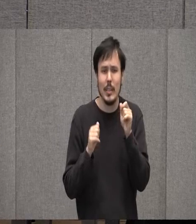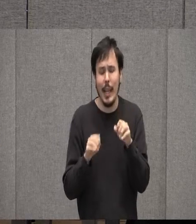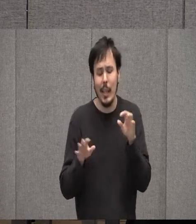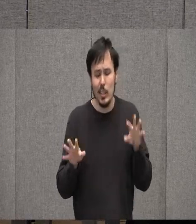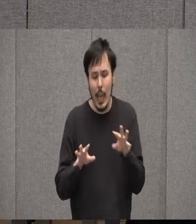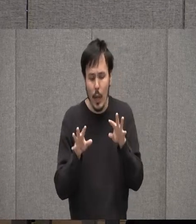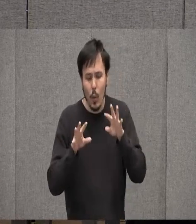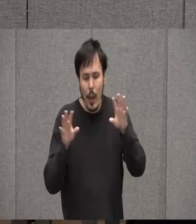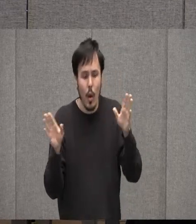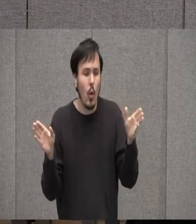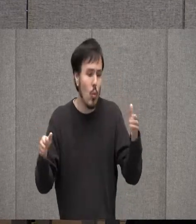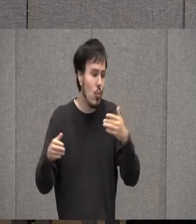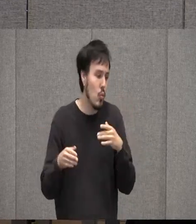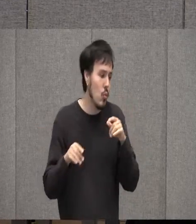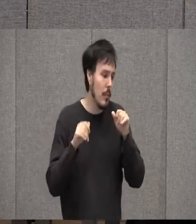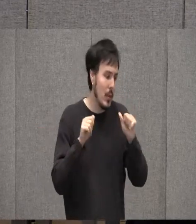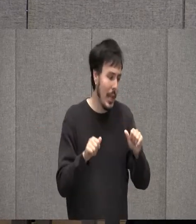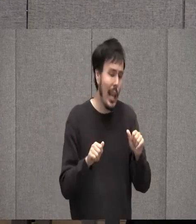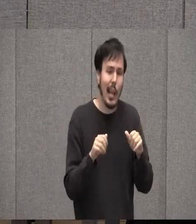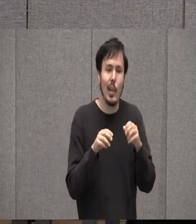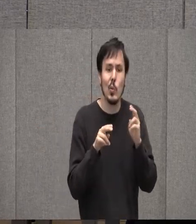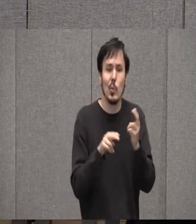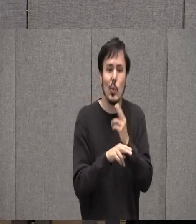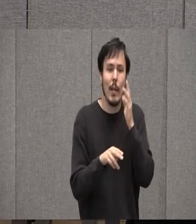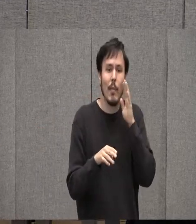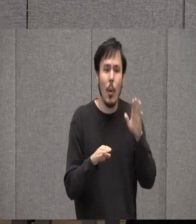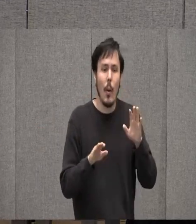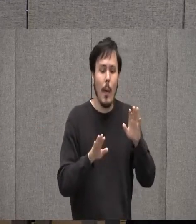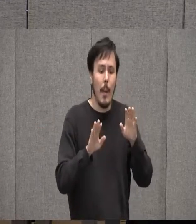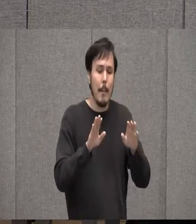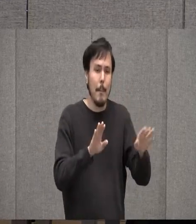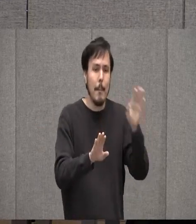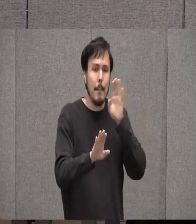You could use it as a background or you could just leave it the way it is.